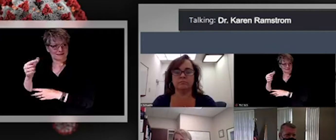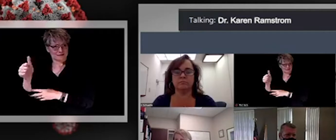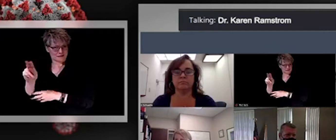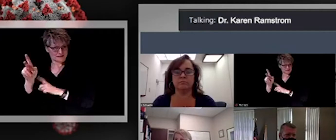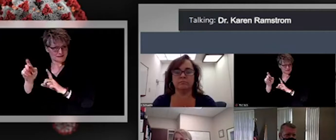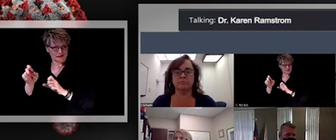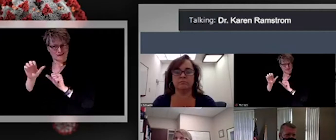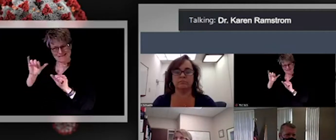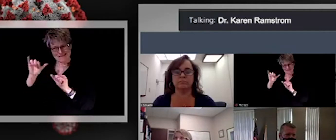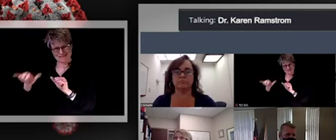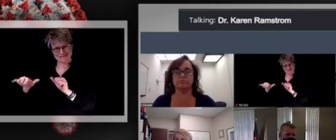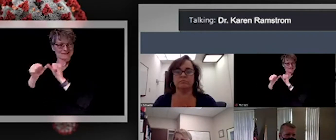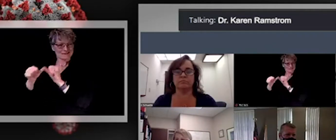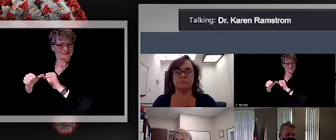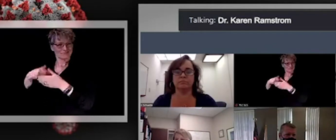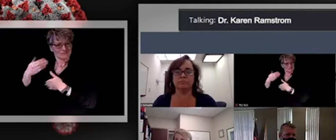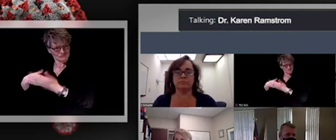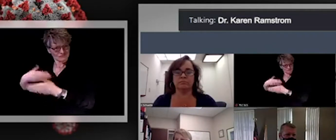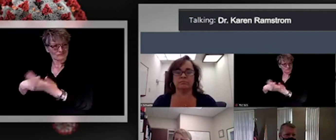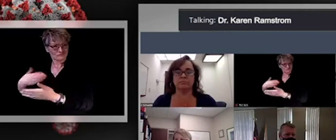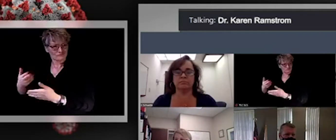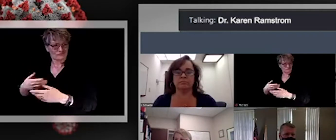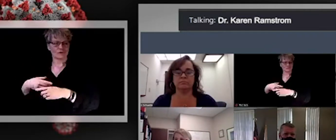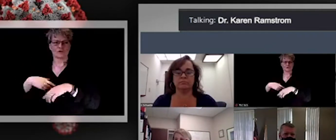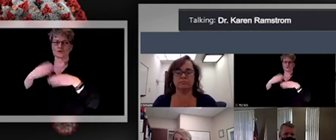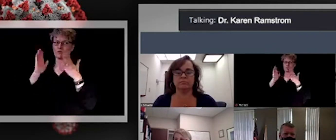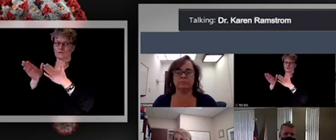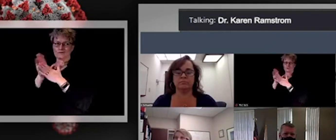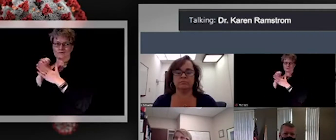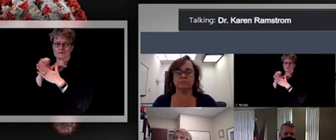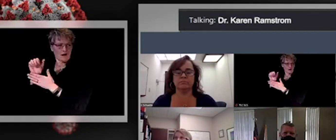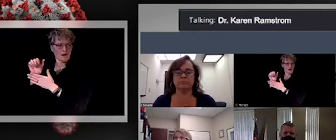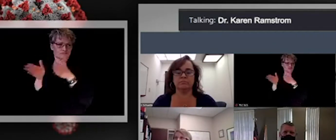that today, but we can provide more information at a later date. That's not really widely